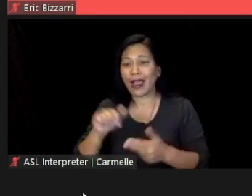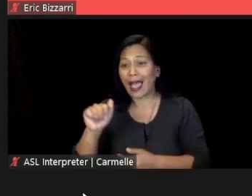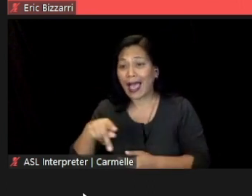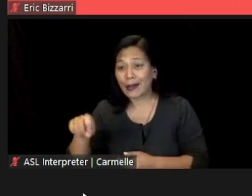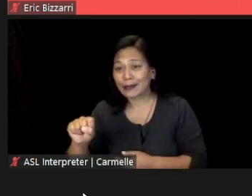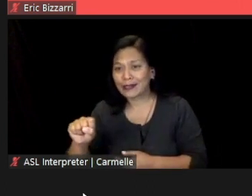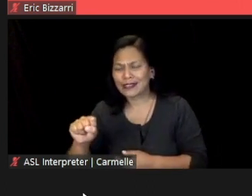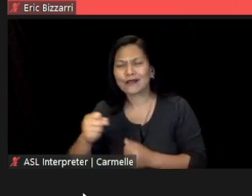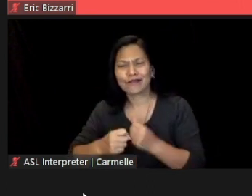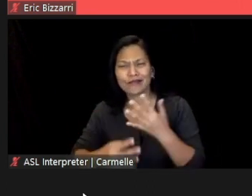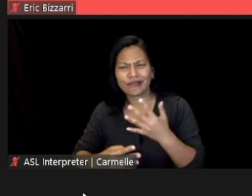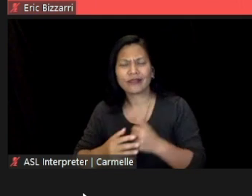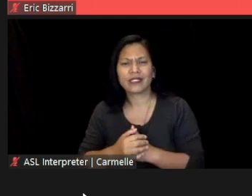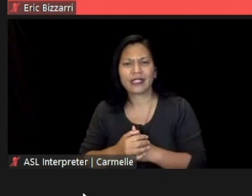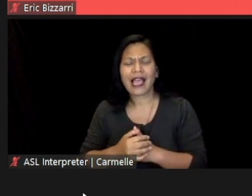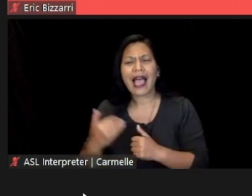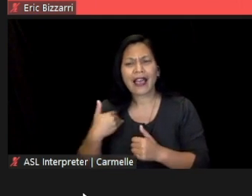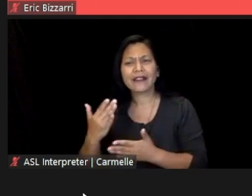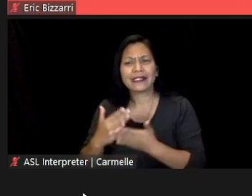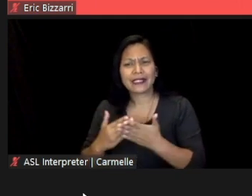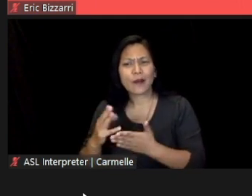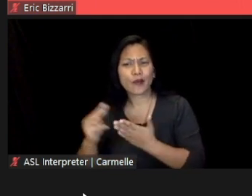But there are some linear programs too.